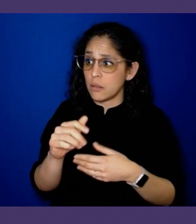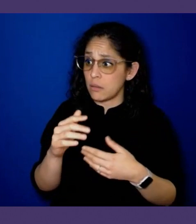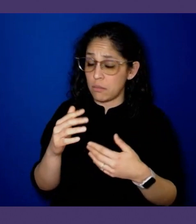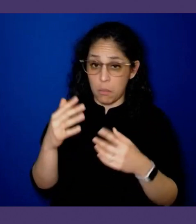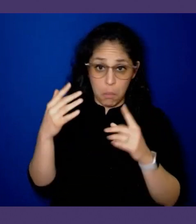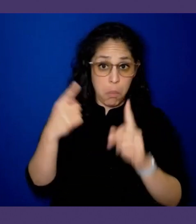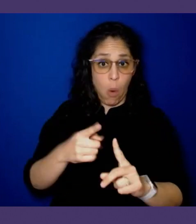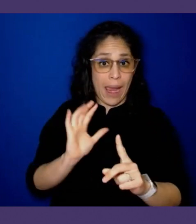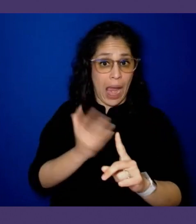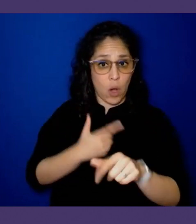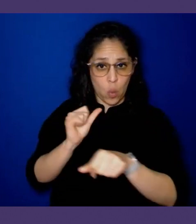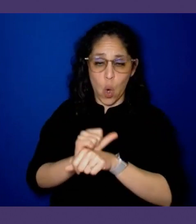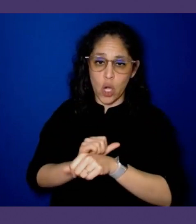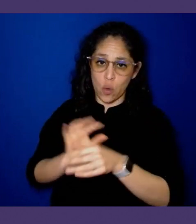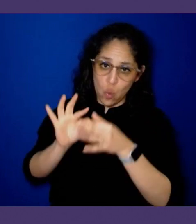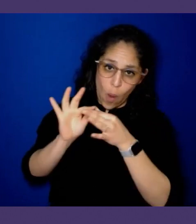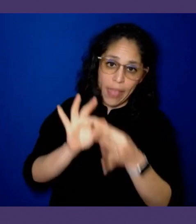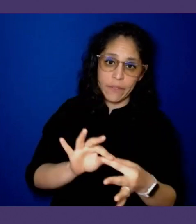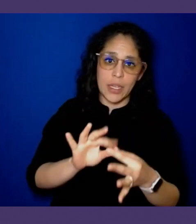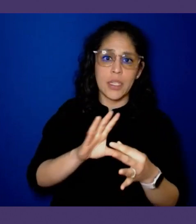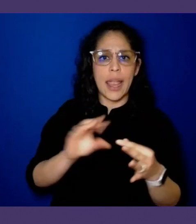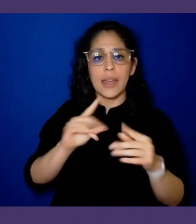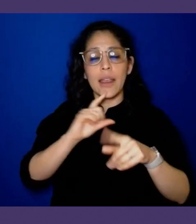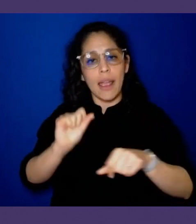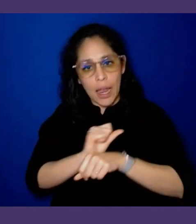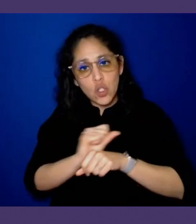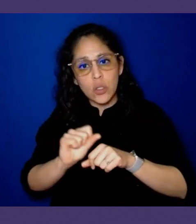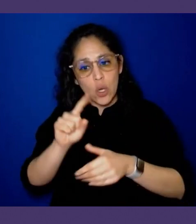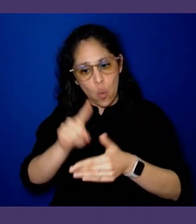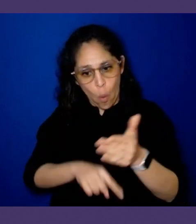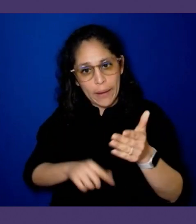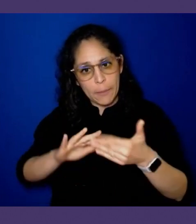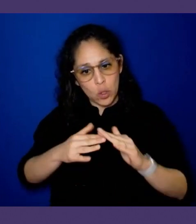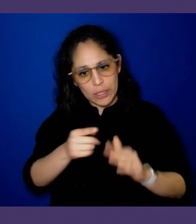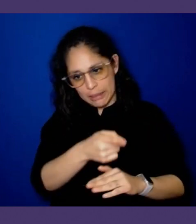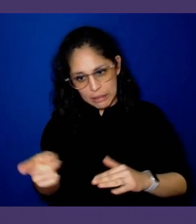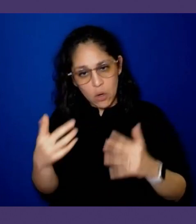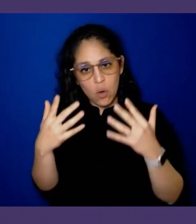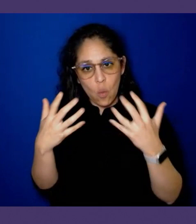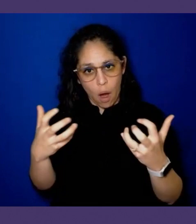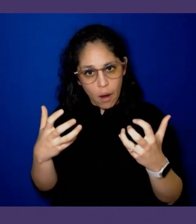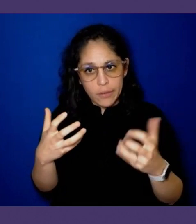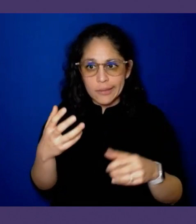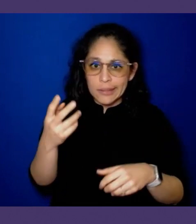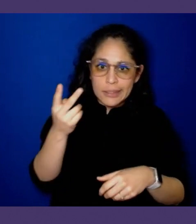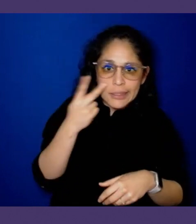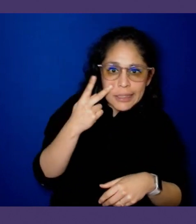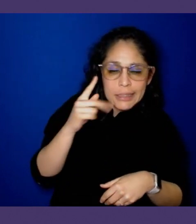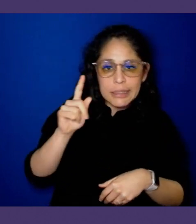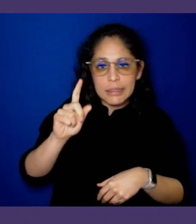and what we're doing is actually what the community would like to see or is looking for and not